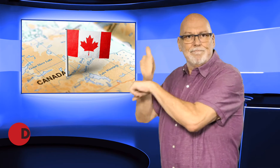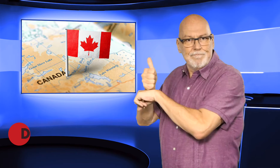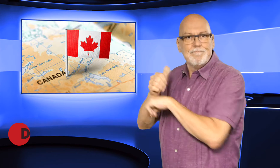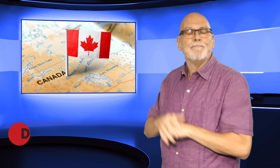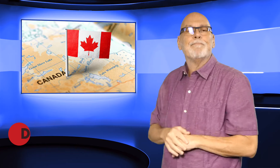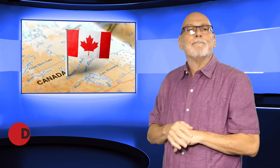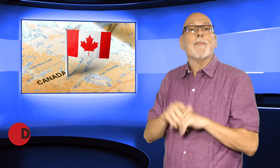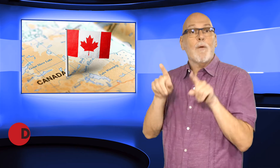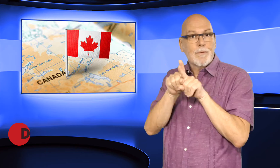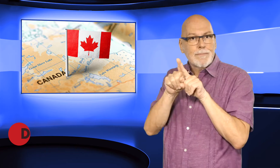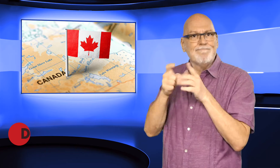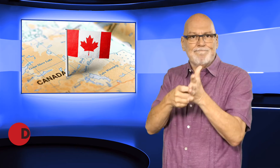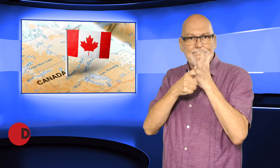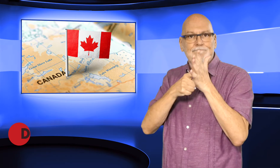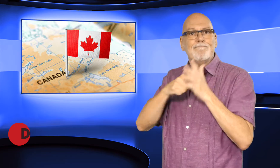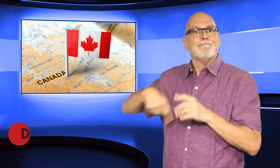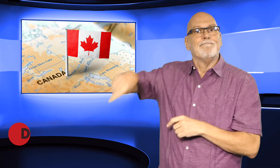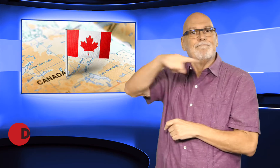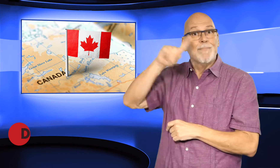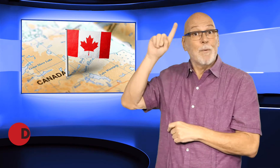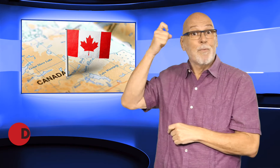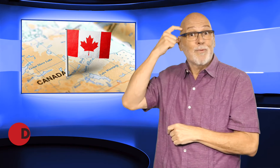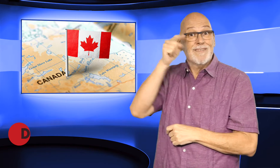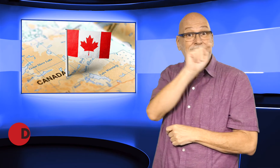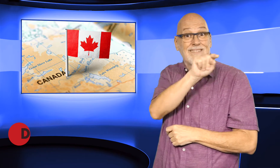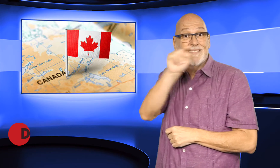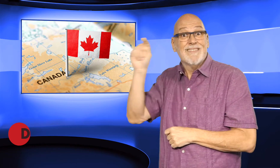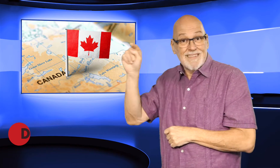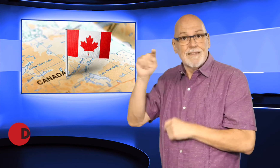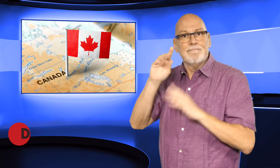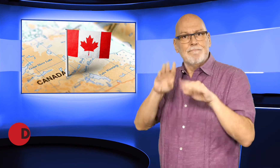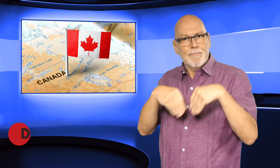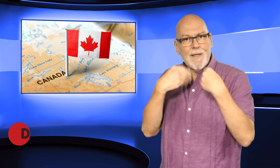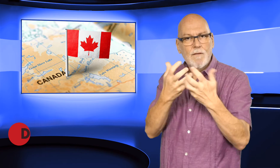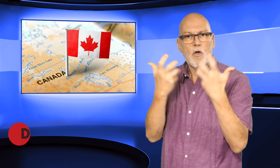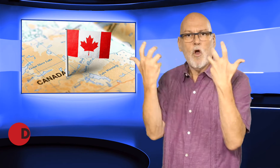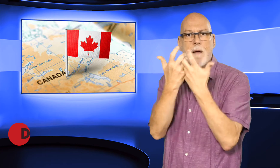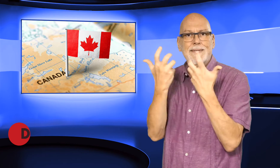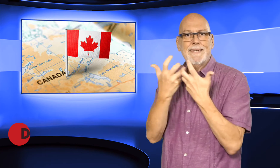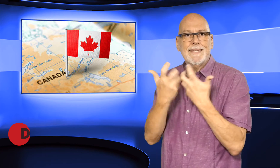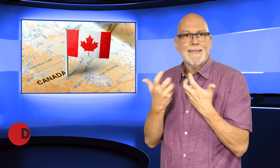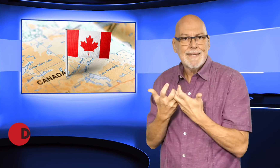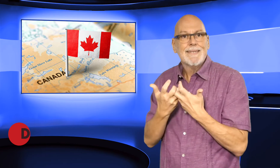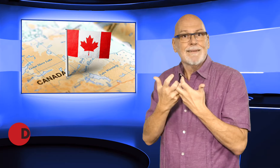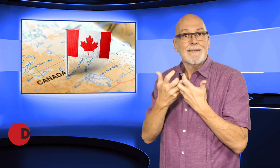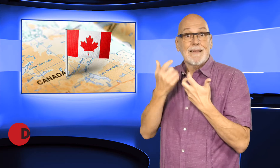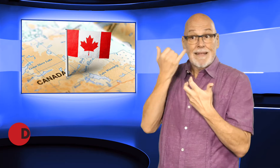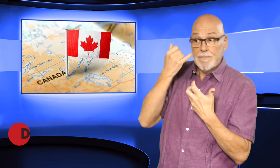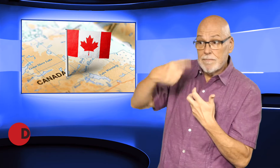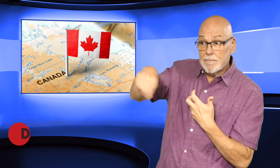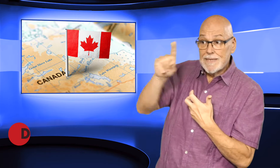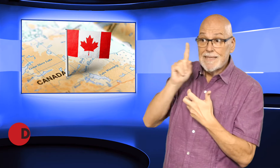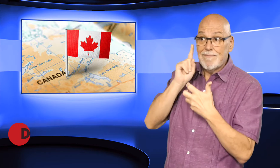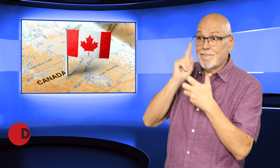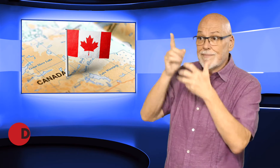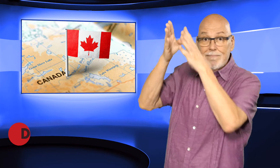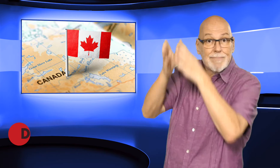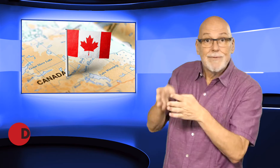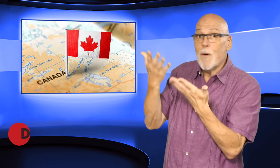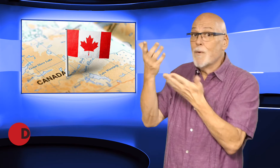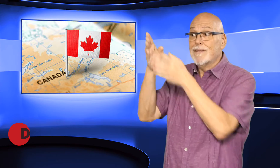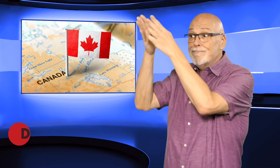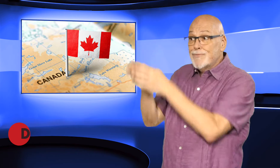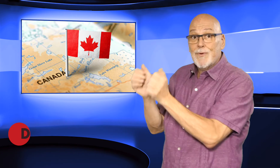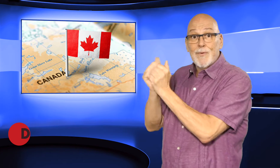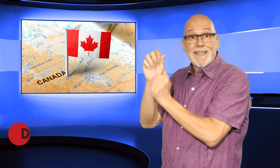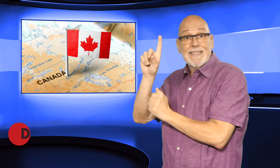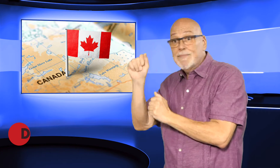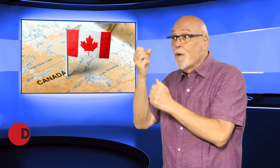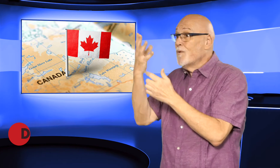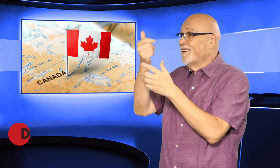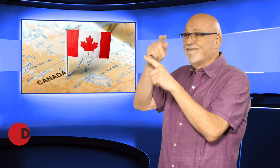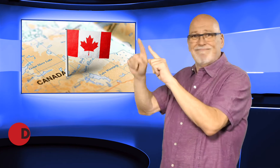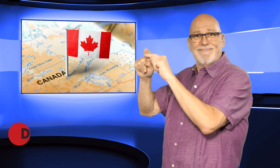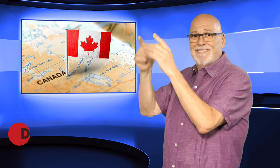an accessibility plan. It requires employers to provide accommodations